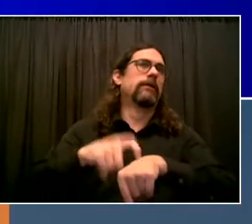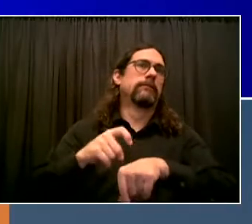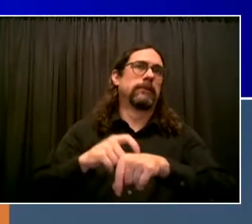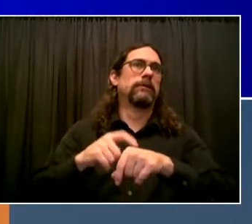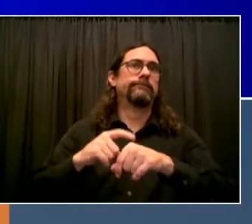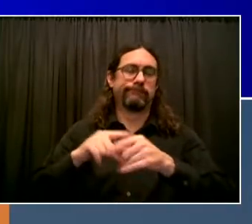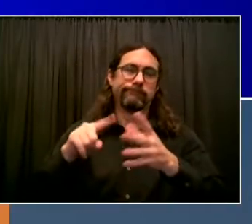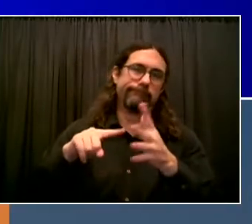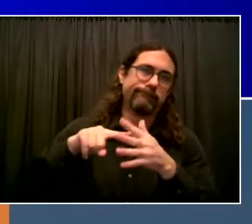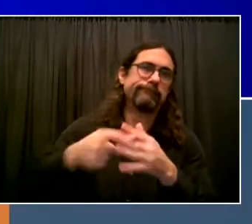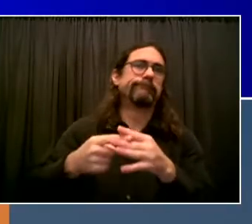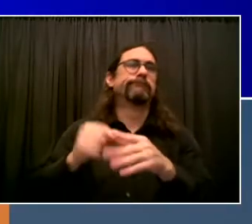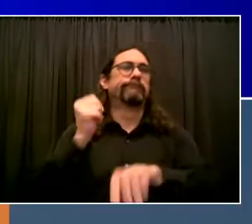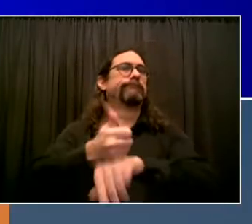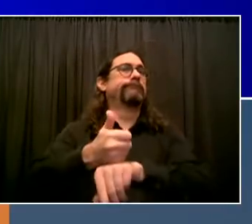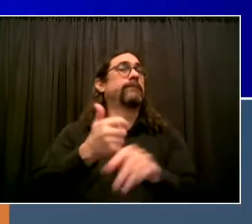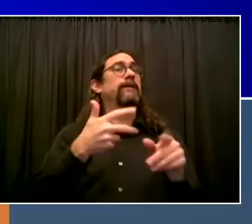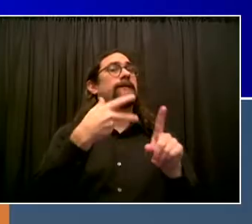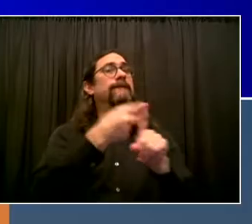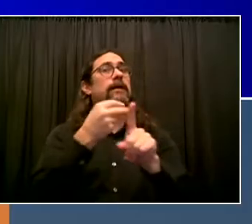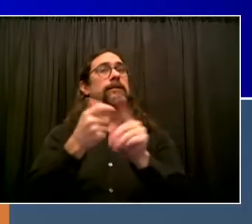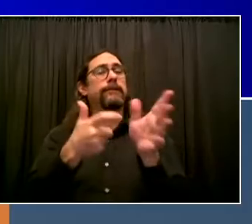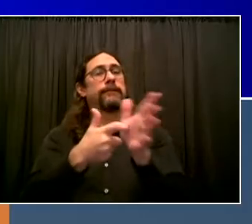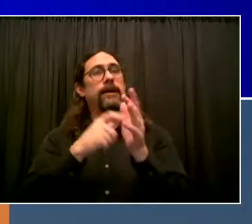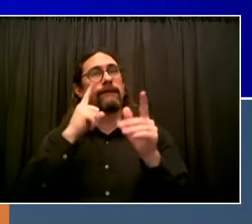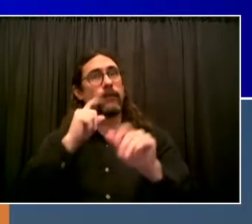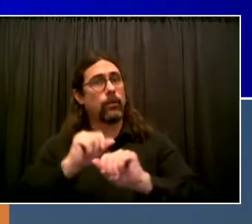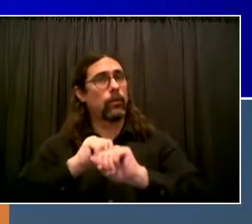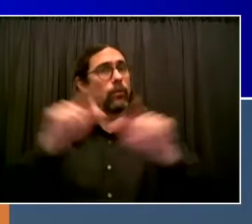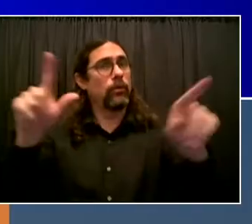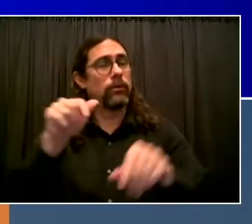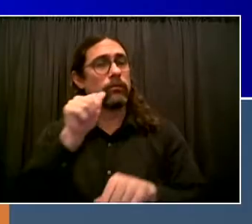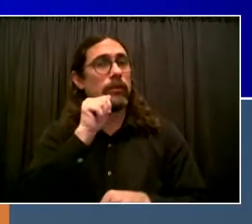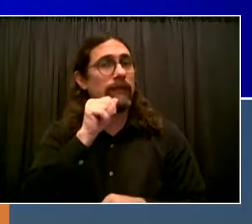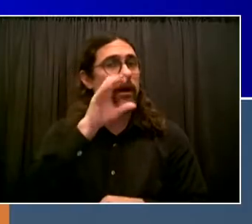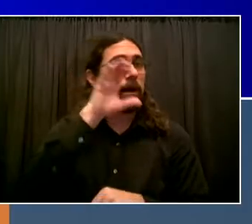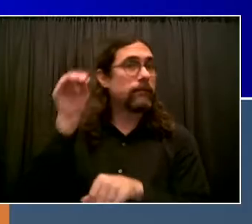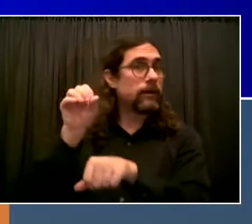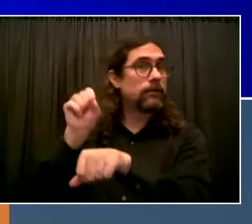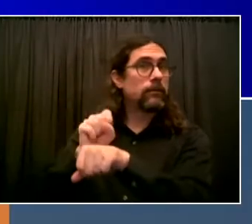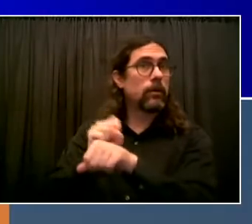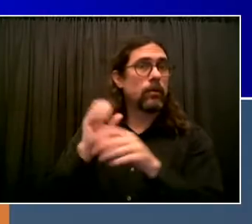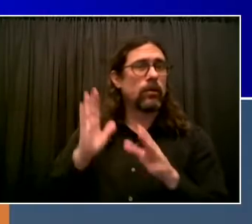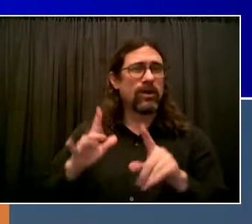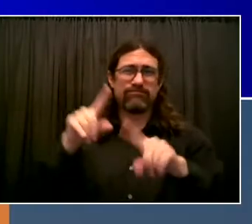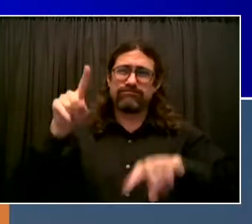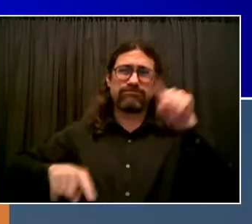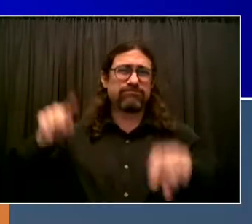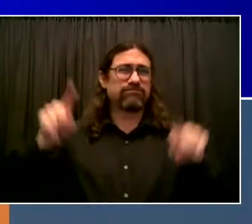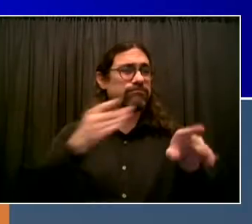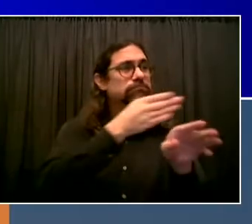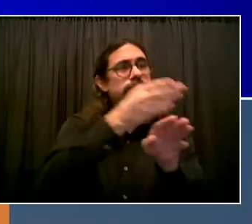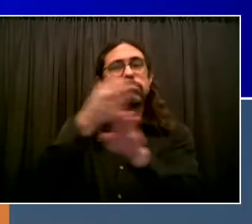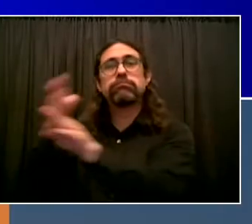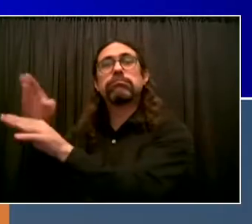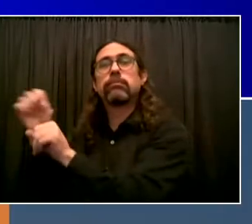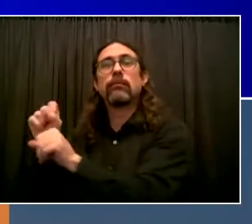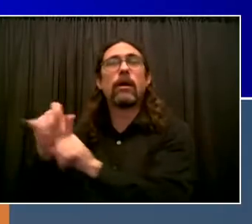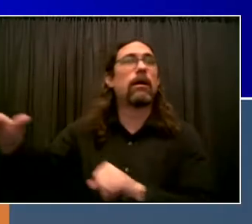IN NEW YORK CITY, IT IS TIME, LOOK, THIS HIS OW WE PUT HEALTH AND SAFETY FIRST BY ENSURING THERE IS AVACCINE MANDATE THAT